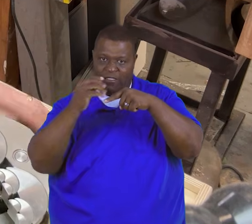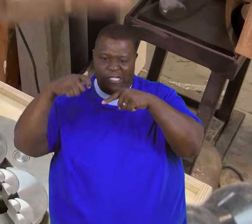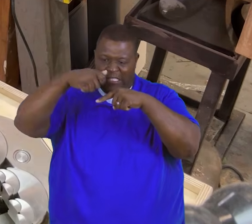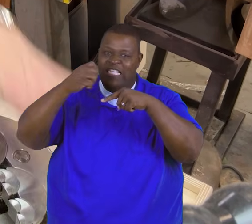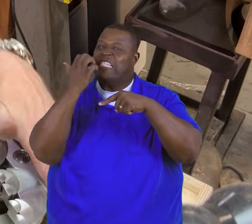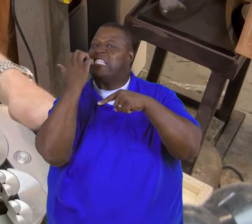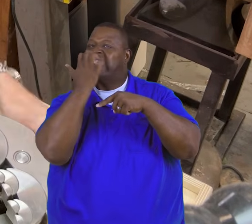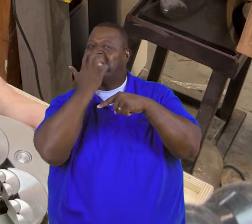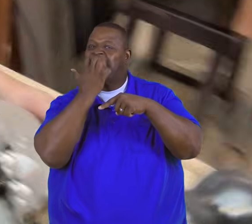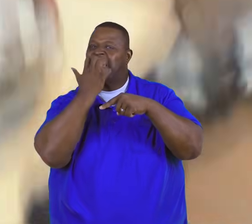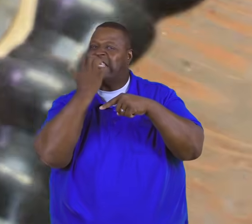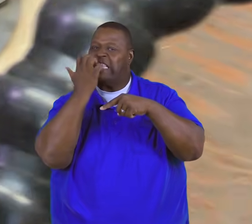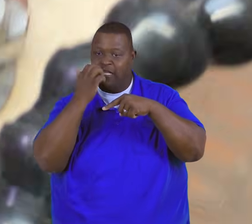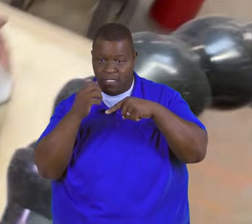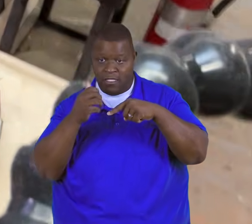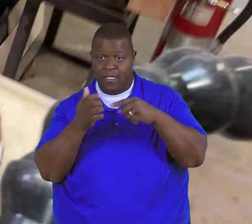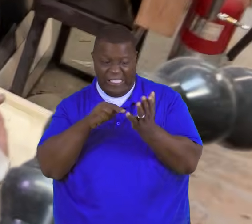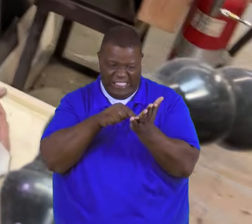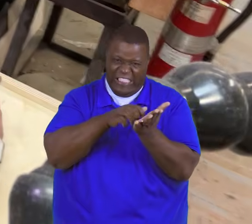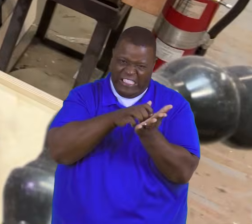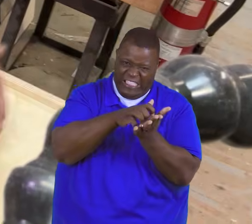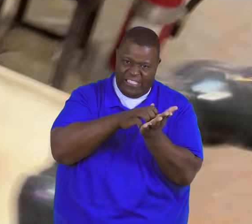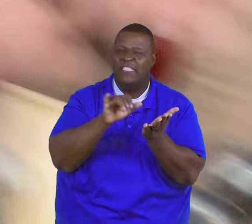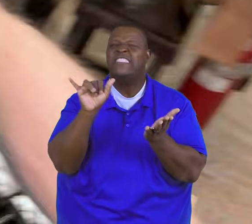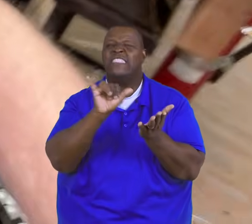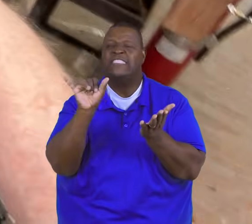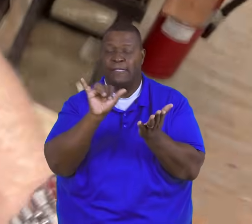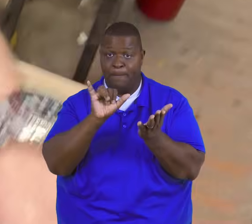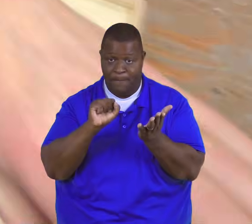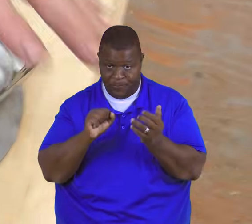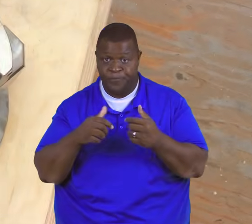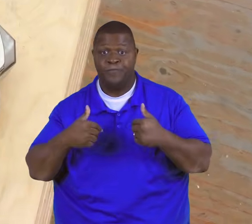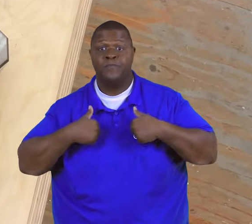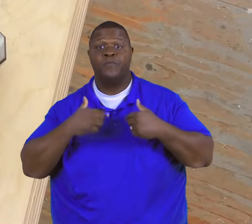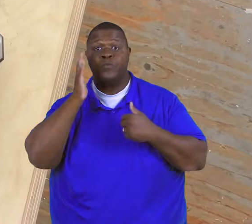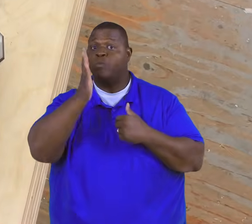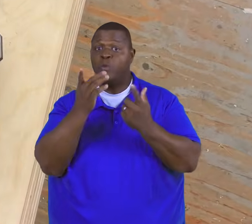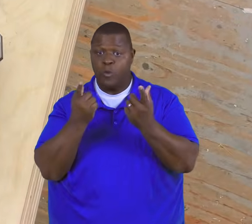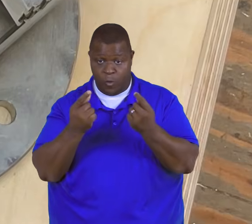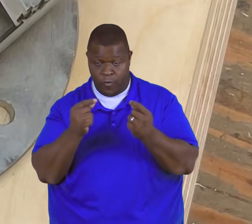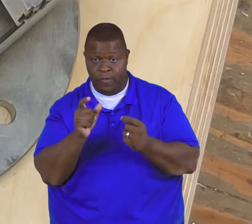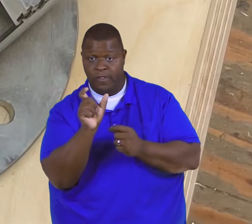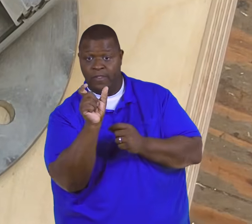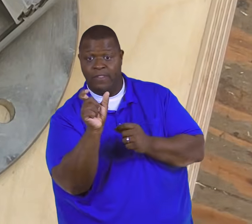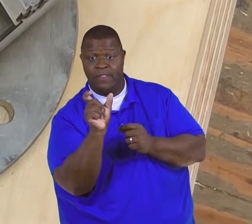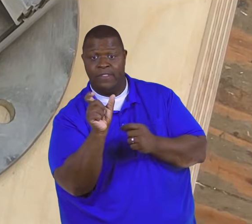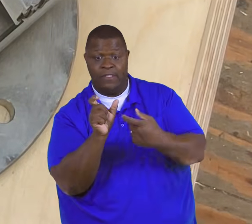I'm going to tune this. Now, in order to tune it, I'm going to be marrying like that surface with that surface